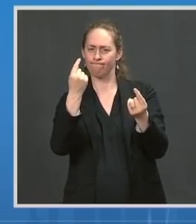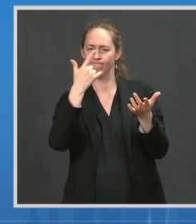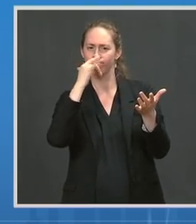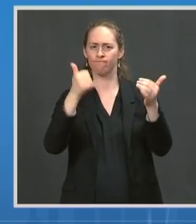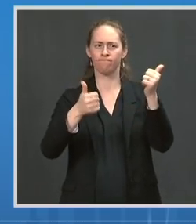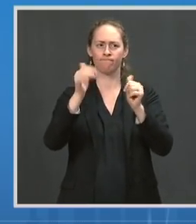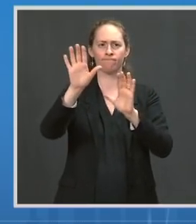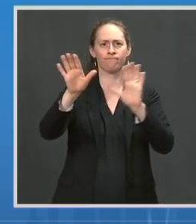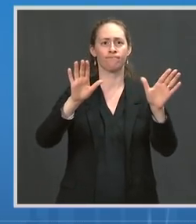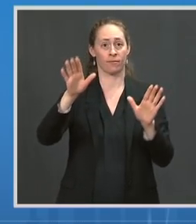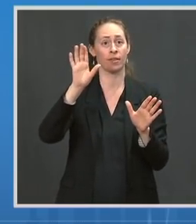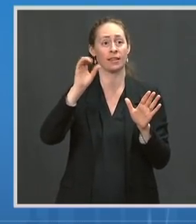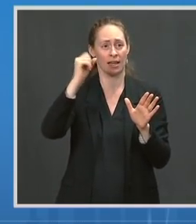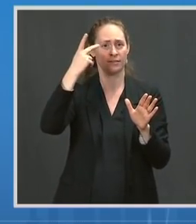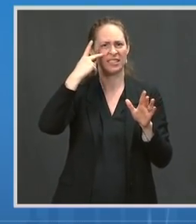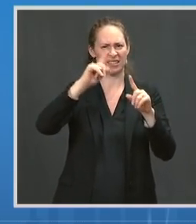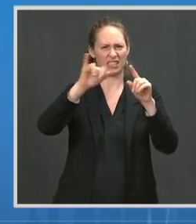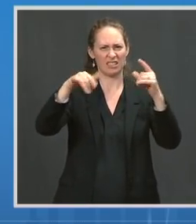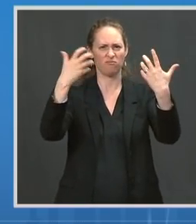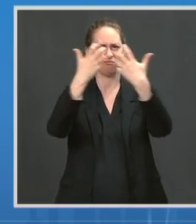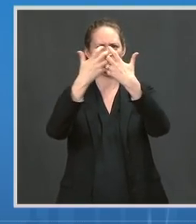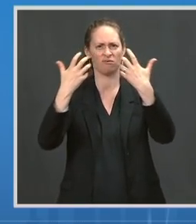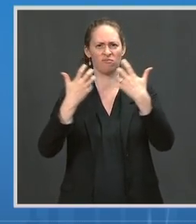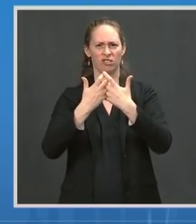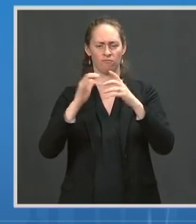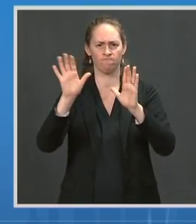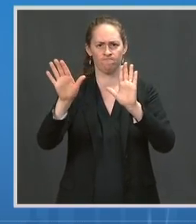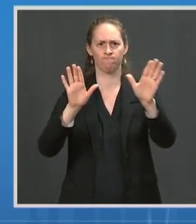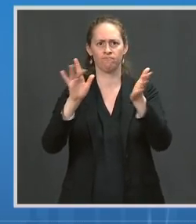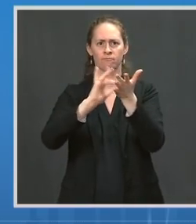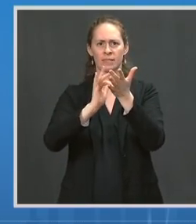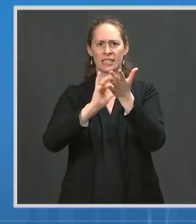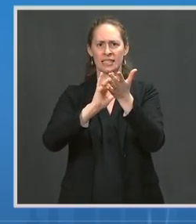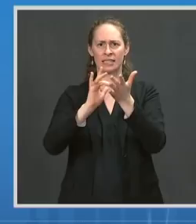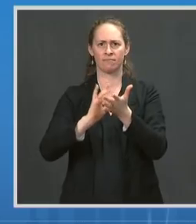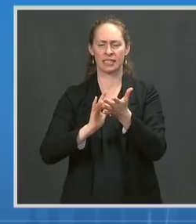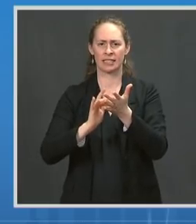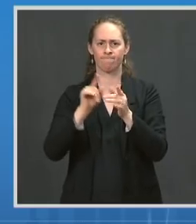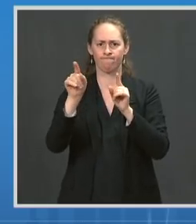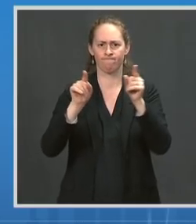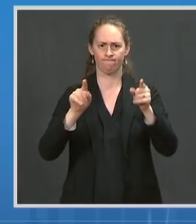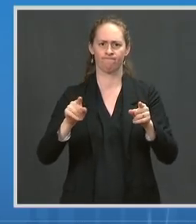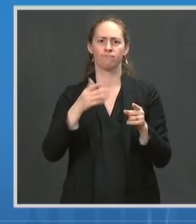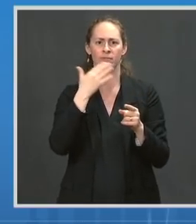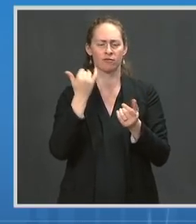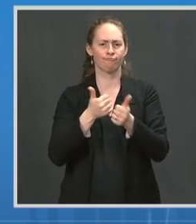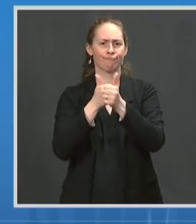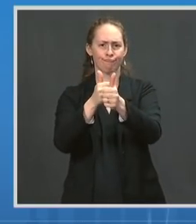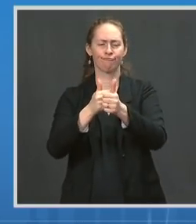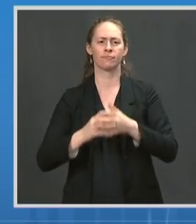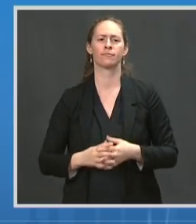bamlanivimab, etesevimab; or casirivimab and imdevimab.